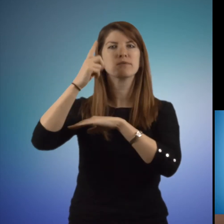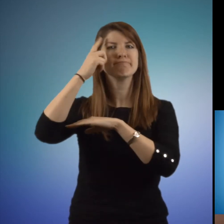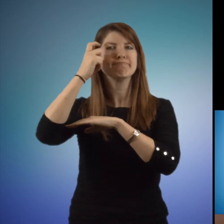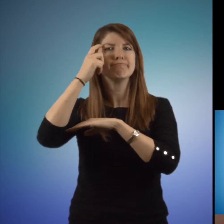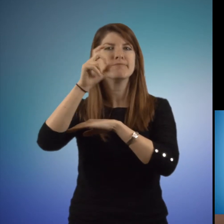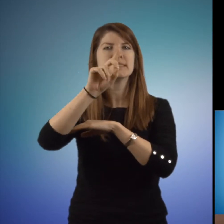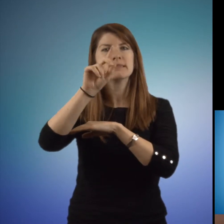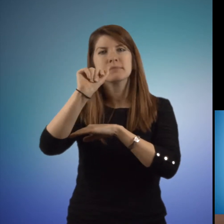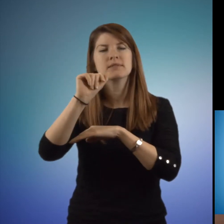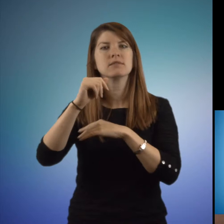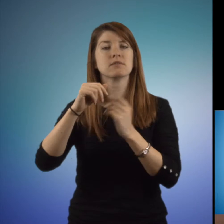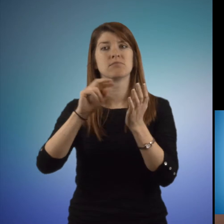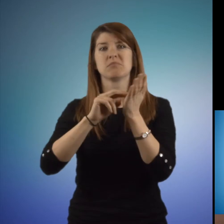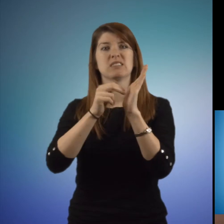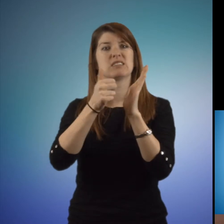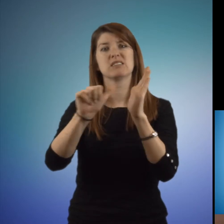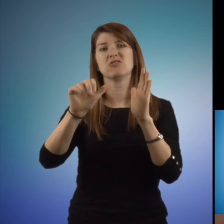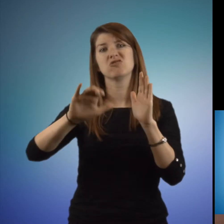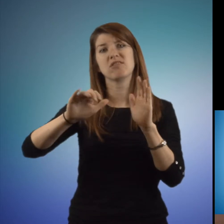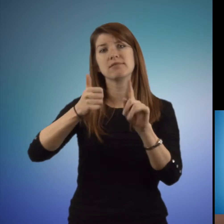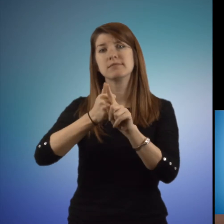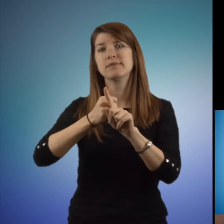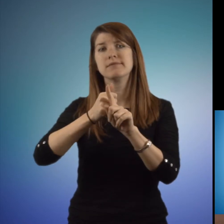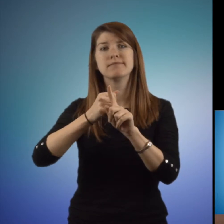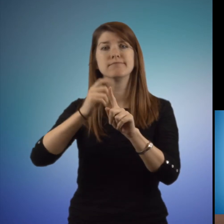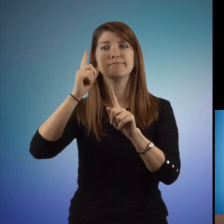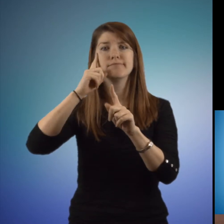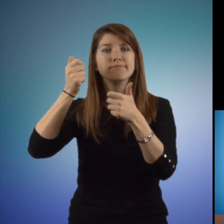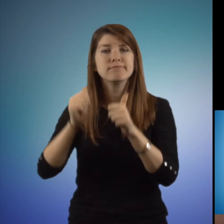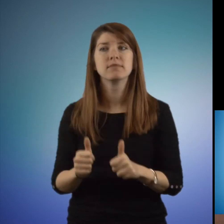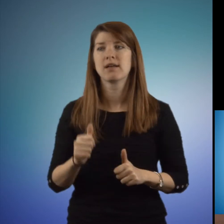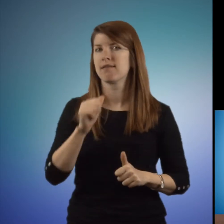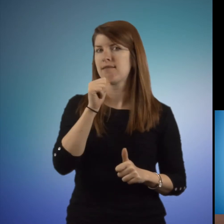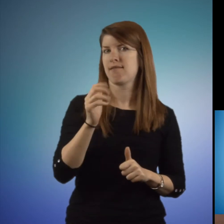So any child with a hearing loss who is not previously diagnosed or in special education,